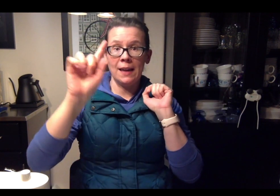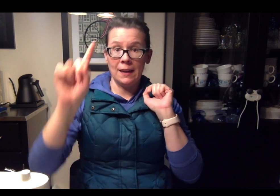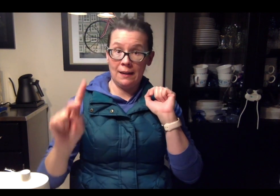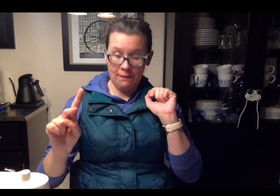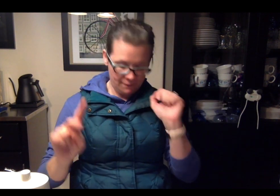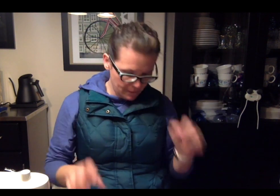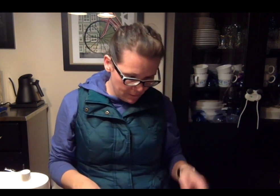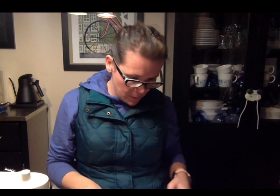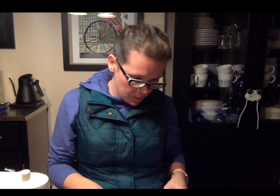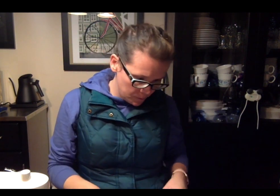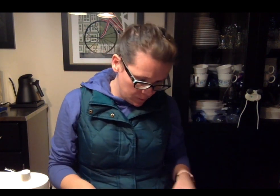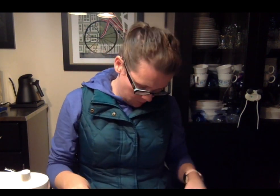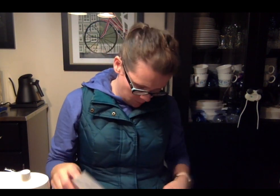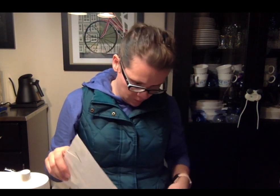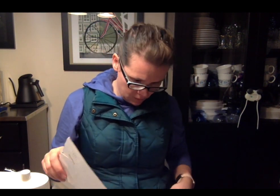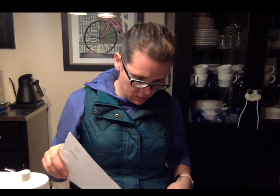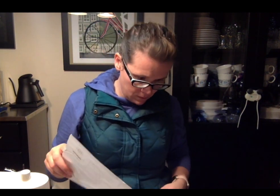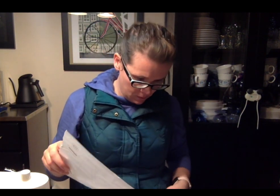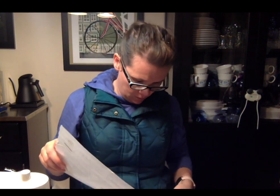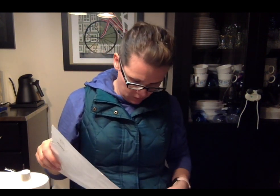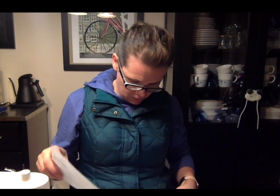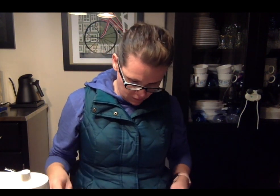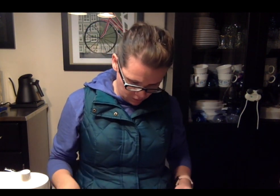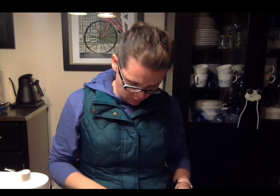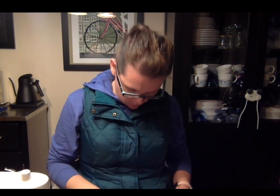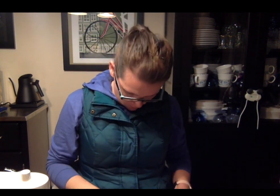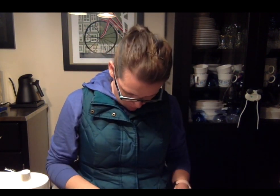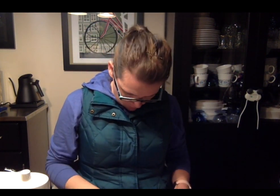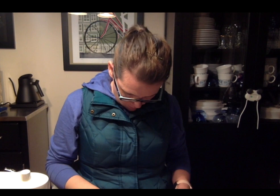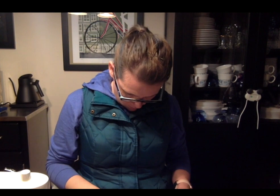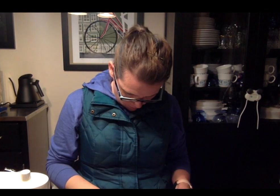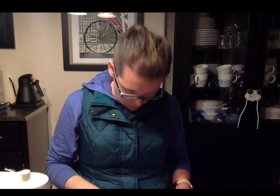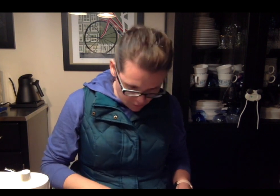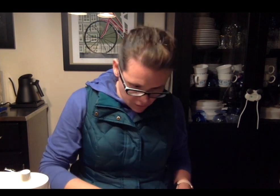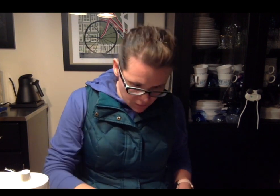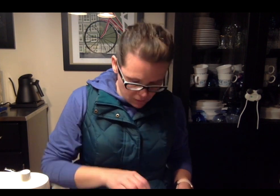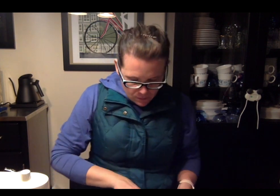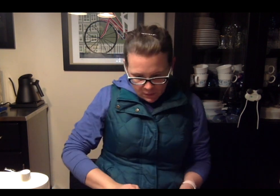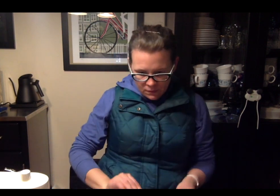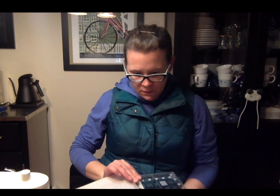of that should be eight and a half inches. So I'm going to get my larger ruler and measure that...